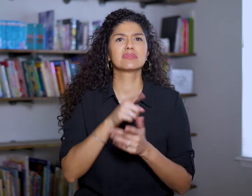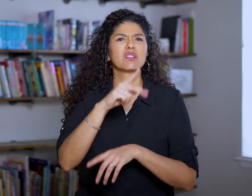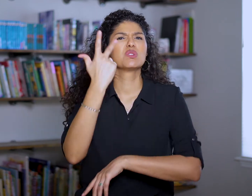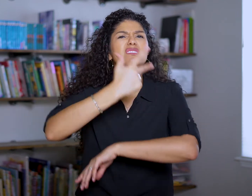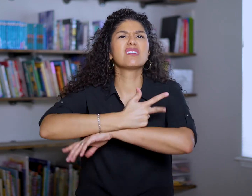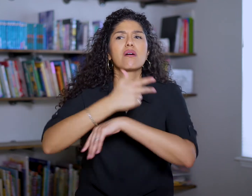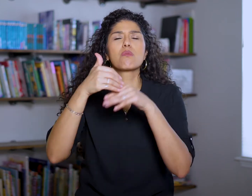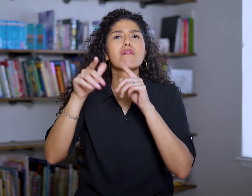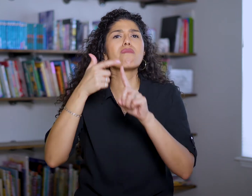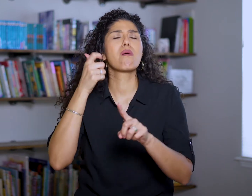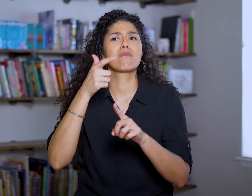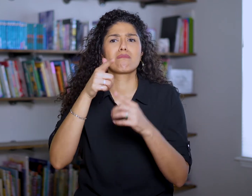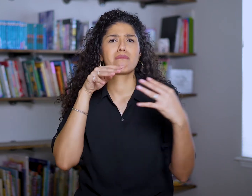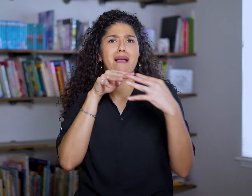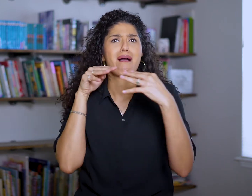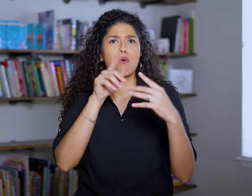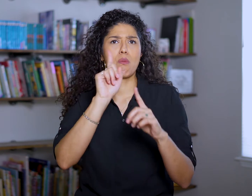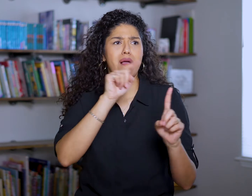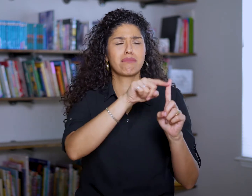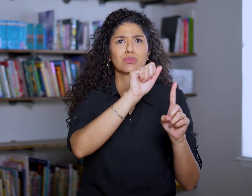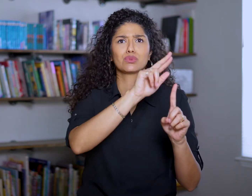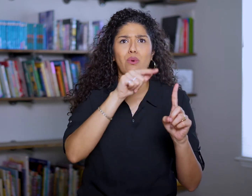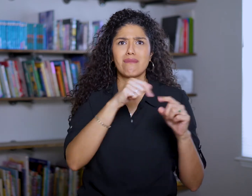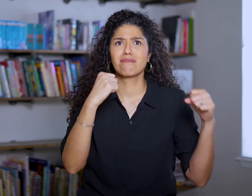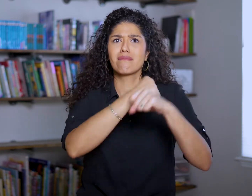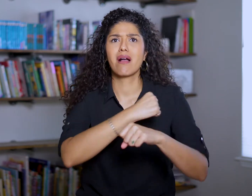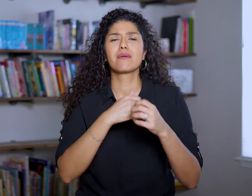He was a 3-day journey away from the battle Saul was fighting,